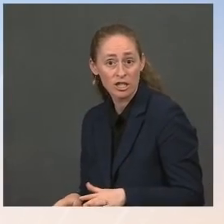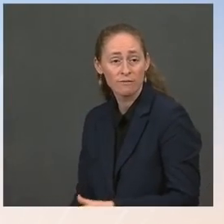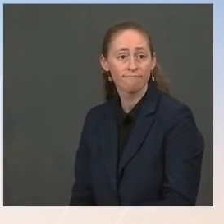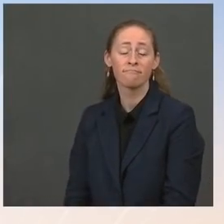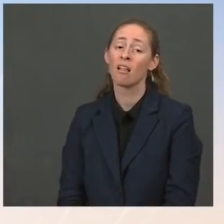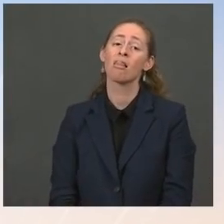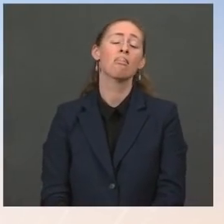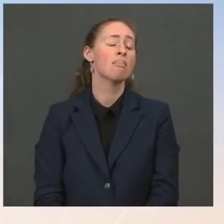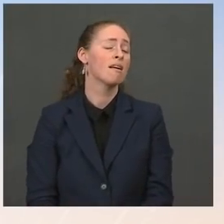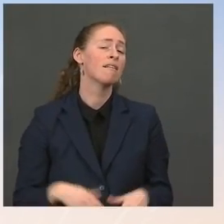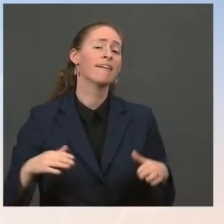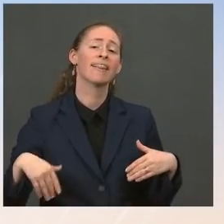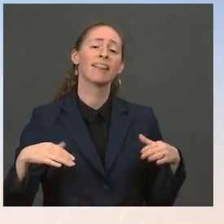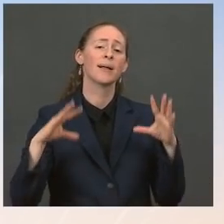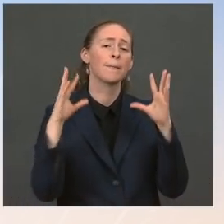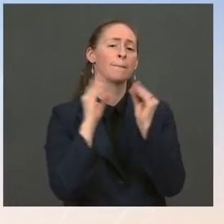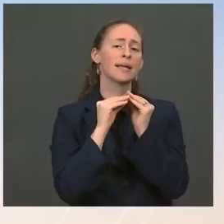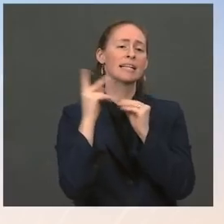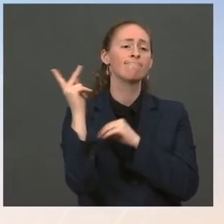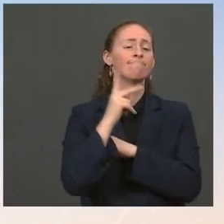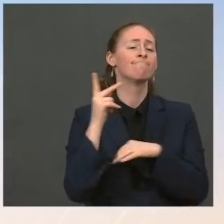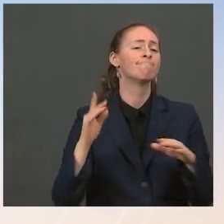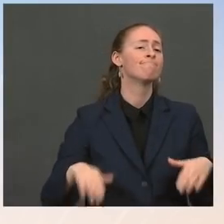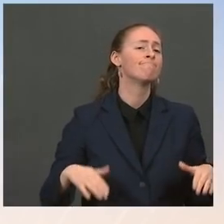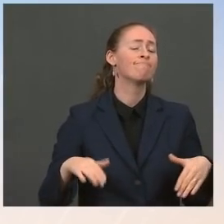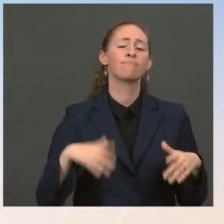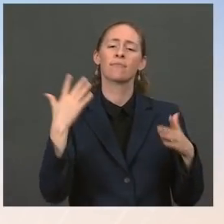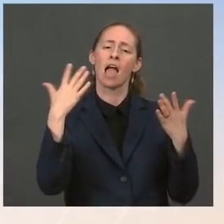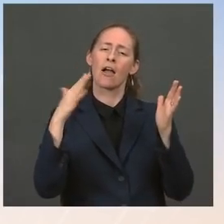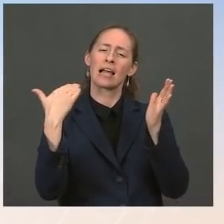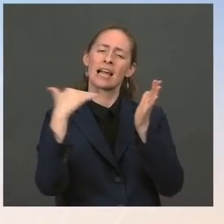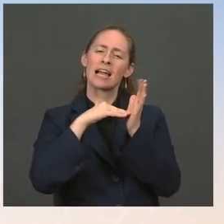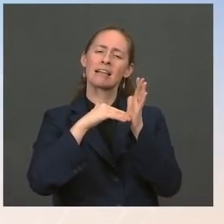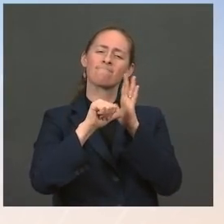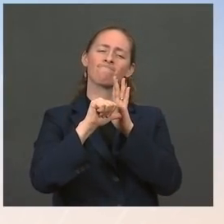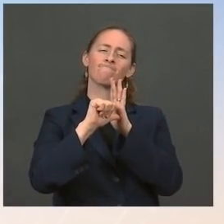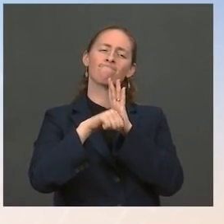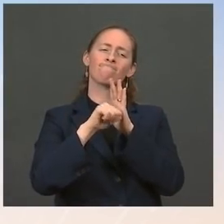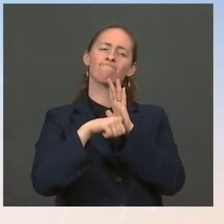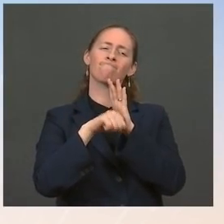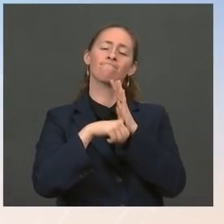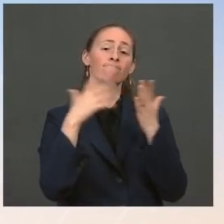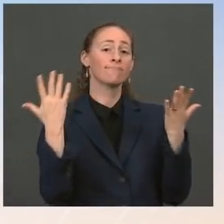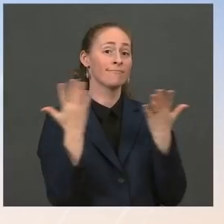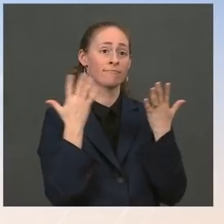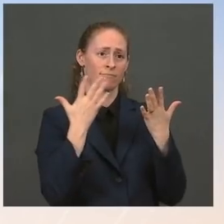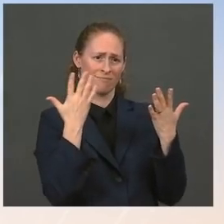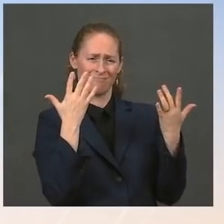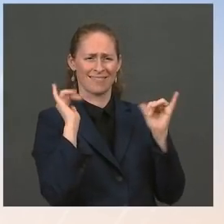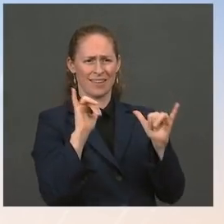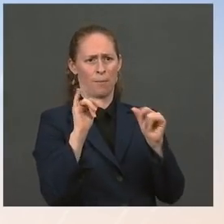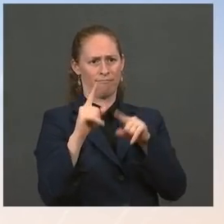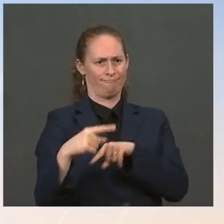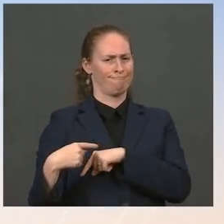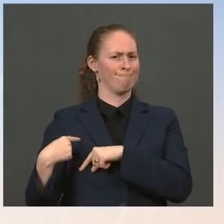I think what the President has repeatedly conveyed is that he's certainly open to, as he -- as he has shown throughout the course of his presidency,